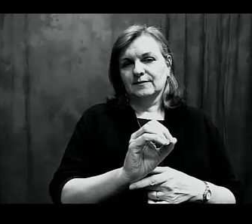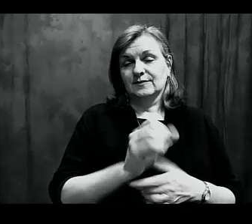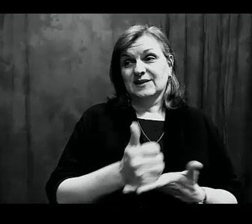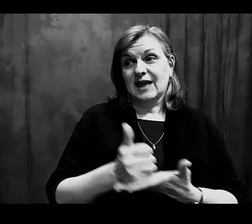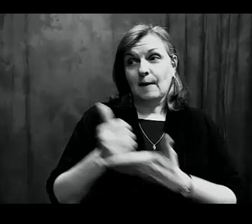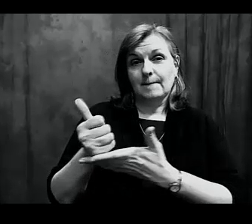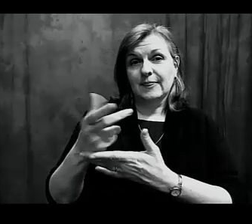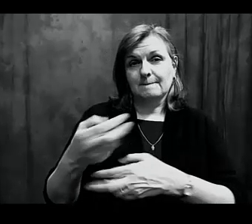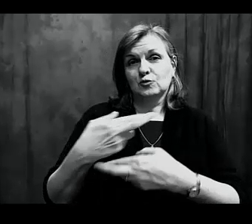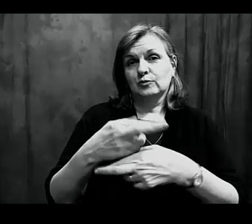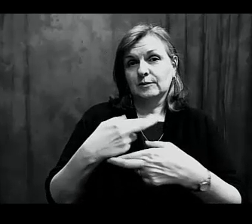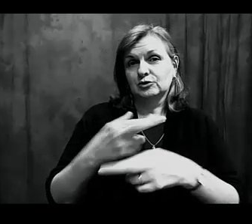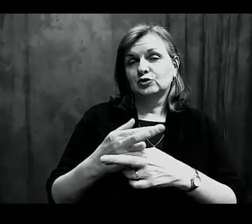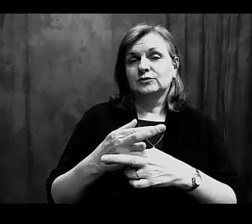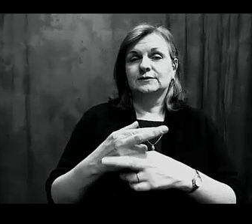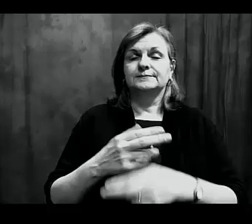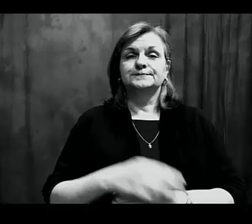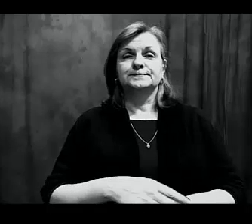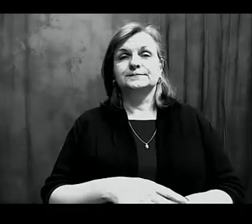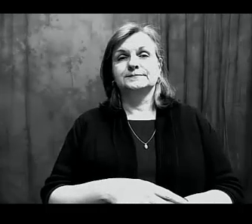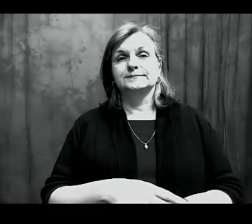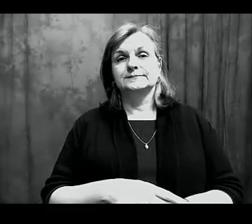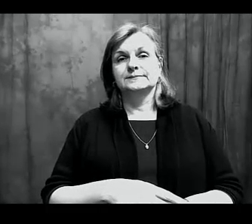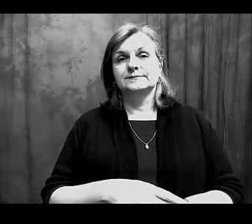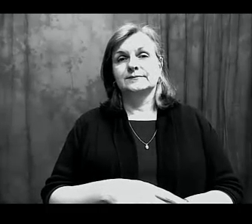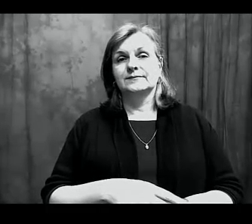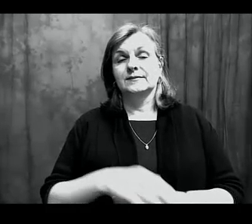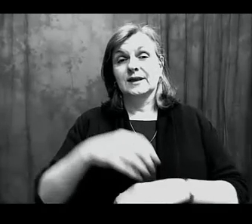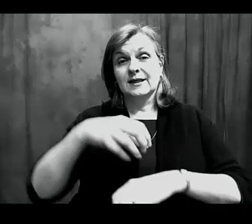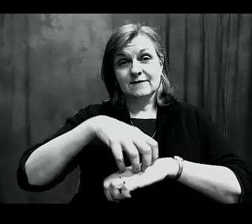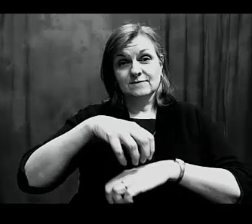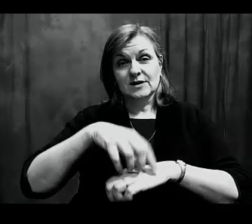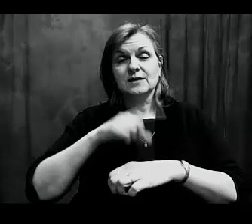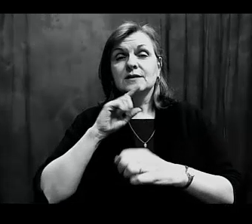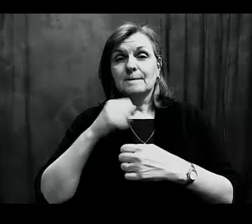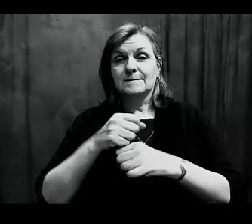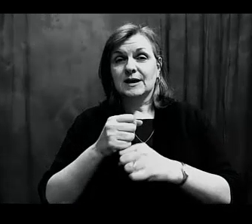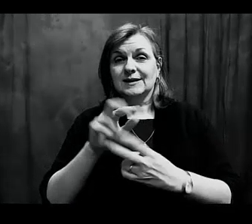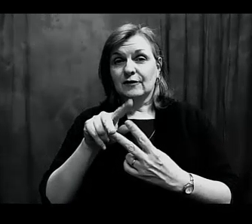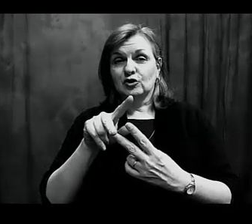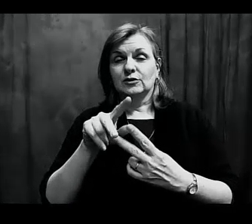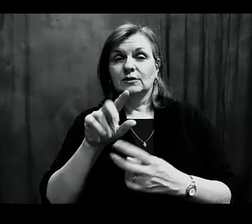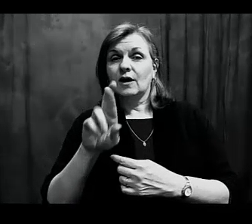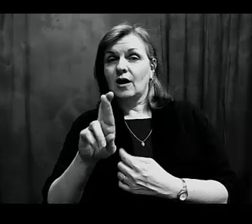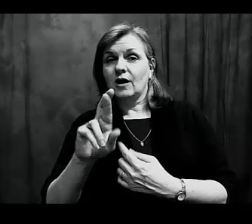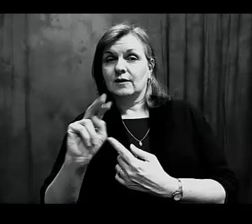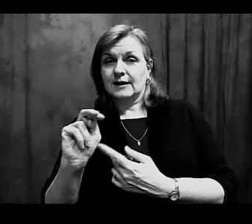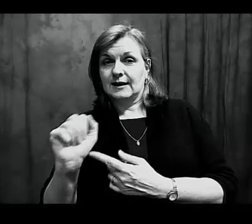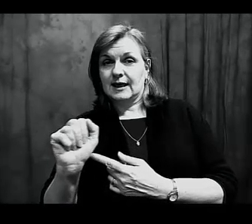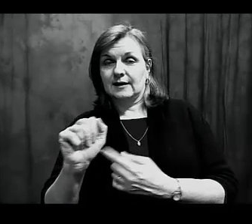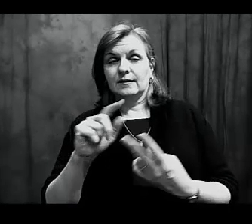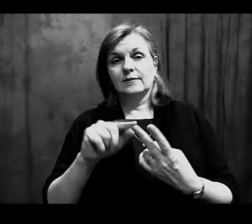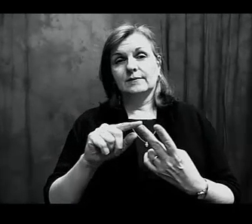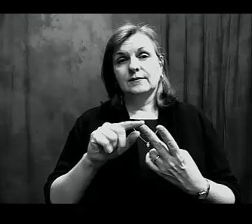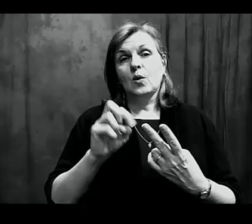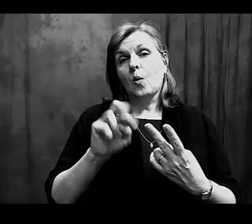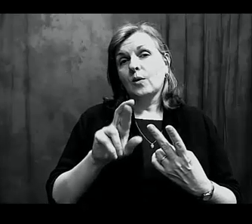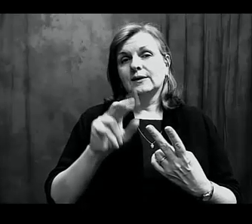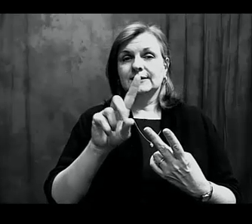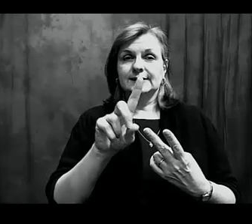essentially a host organism to help them replicate and go through that process now they do consist of either RNA or DNA